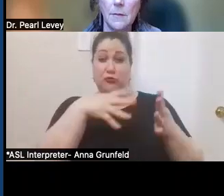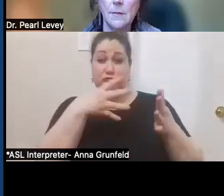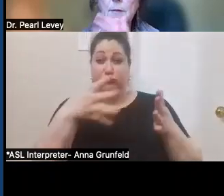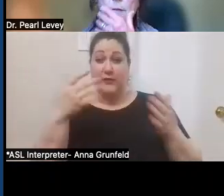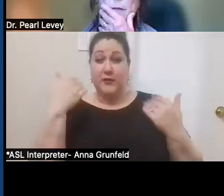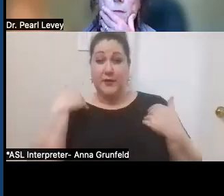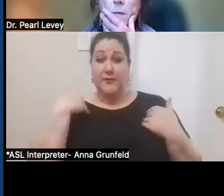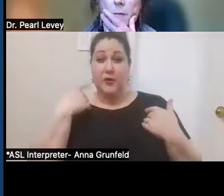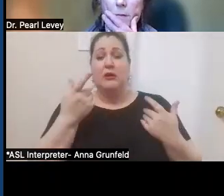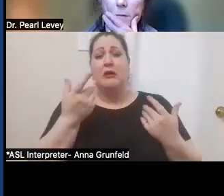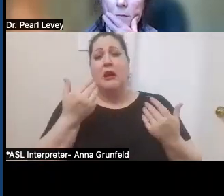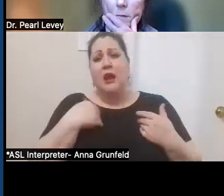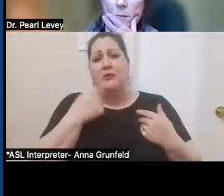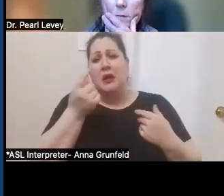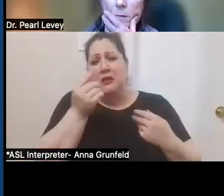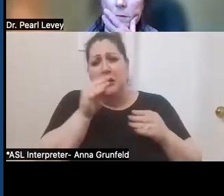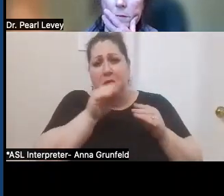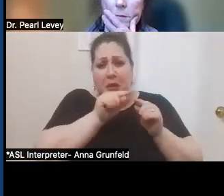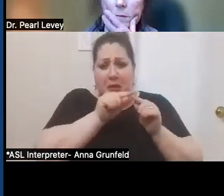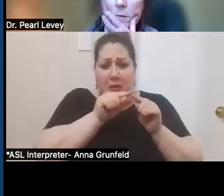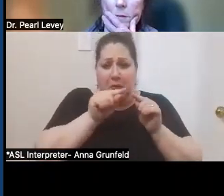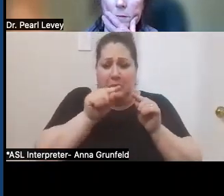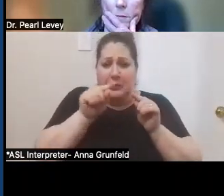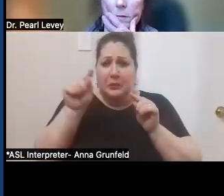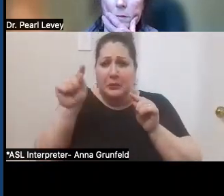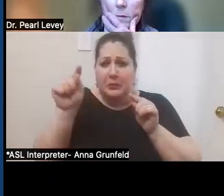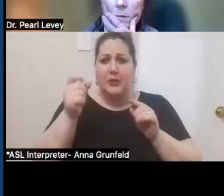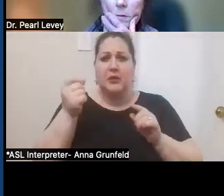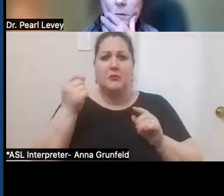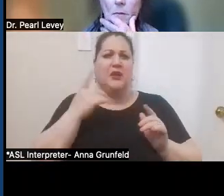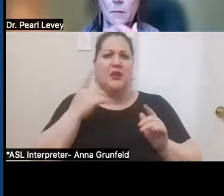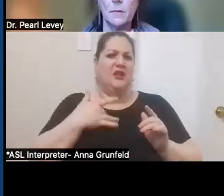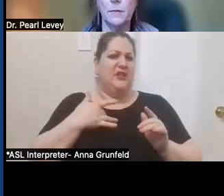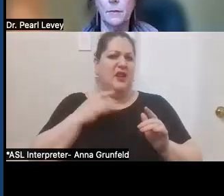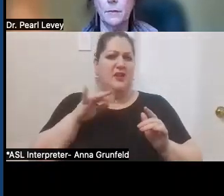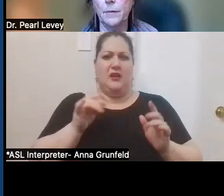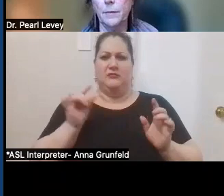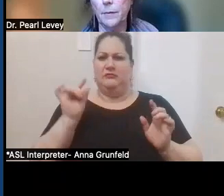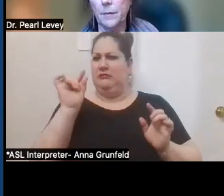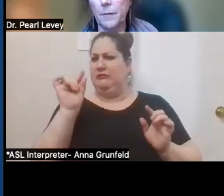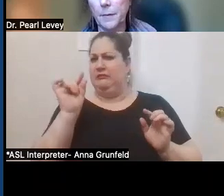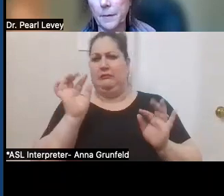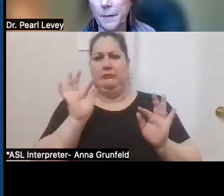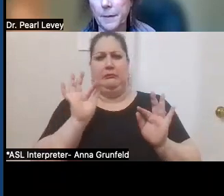I imagine that's just, that's just the tip of the iceberg and, you know, we talk about the barriers.